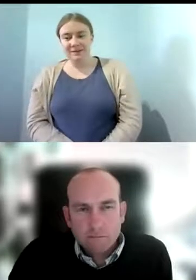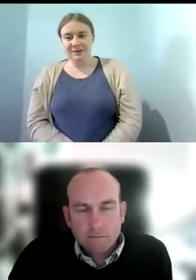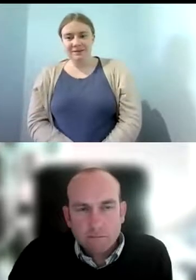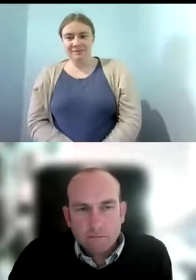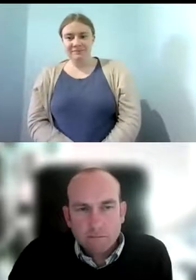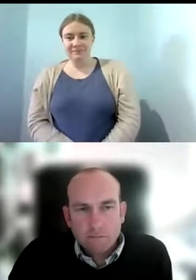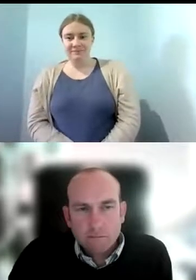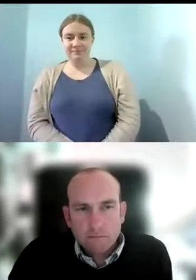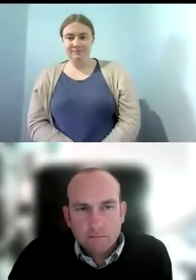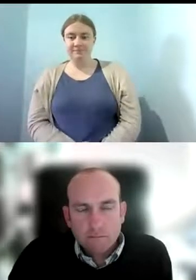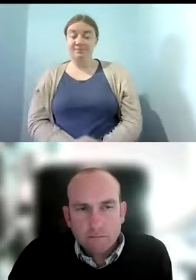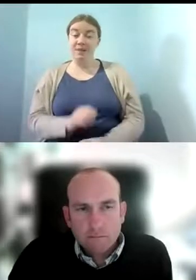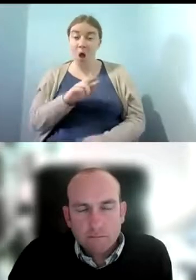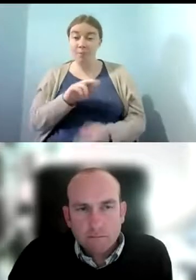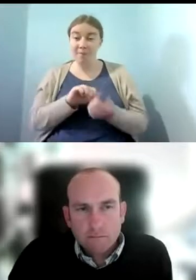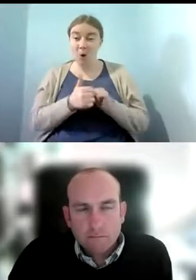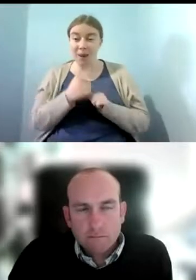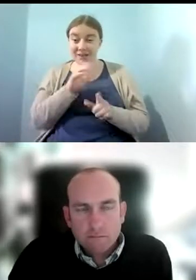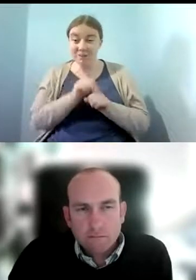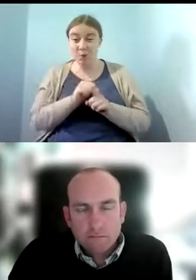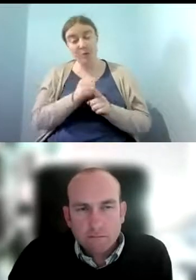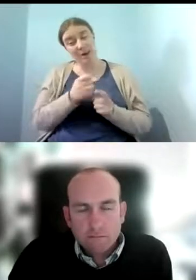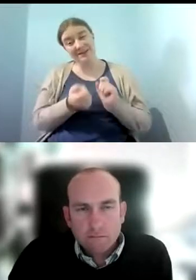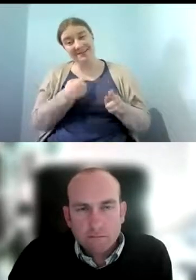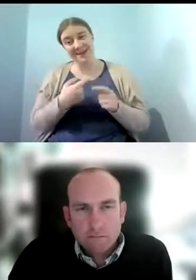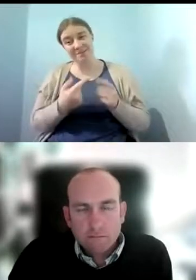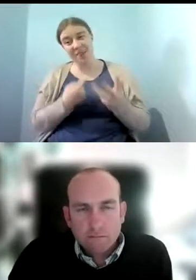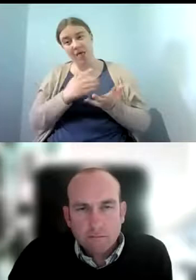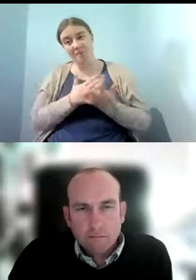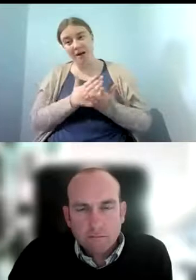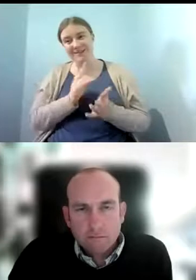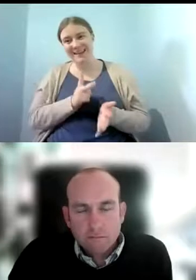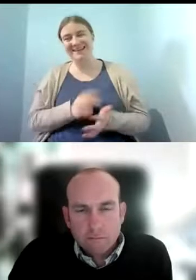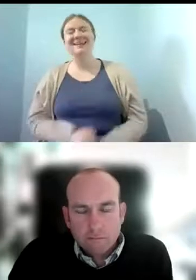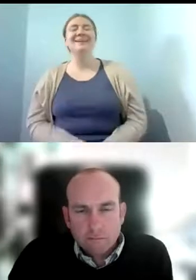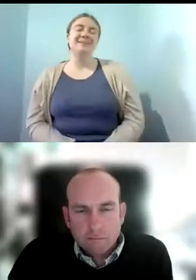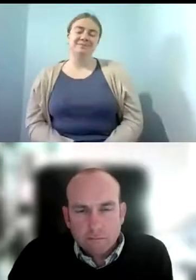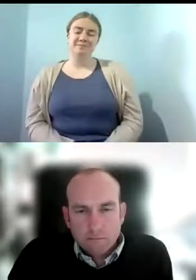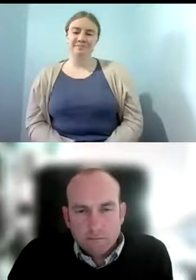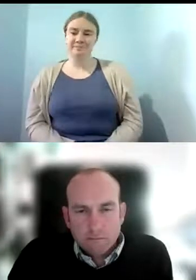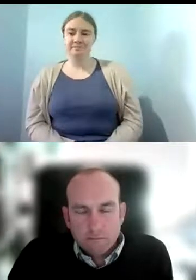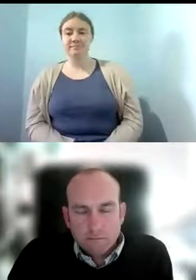she can spot it or send me back the other part to that question um another question we've got